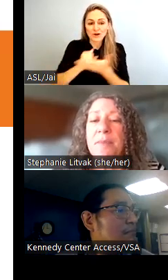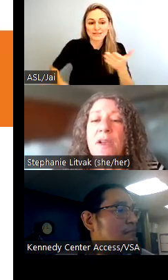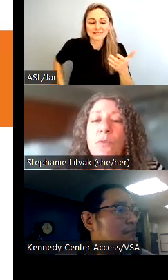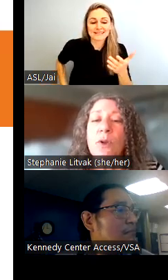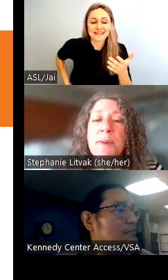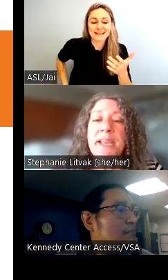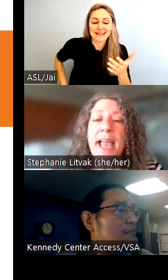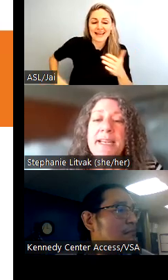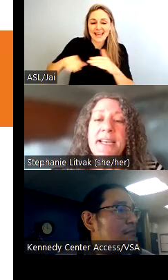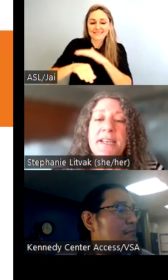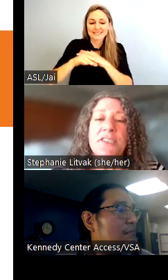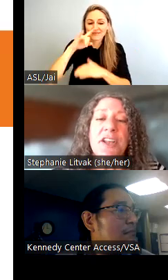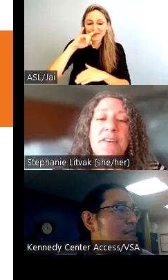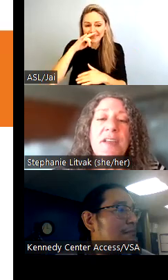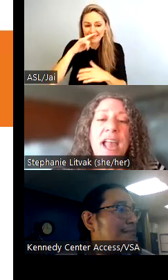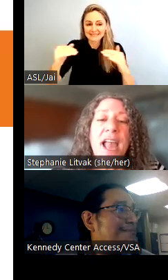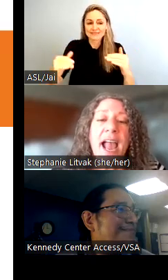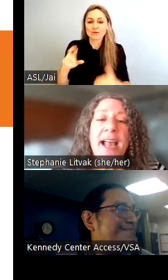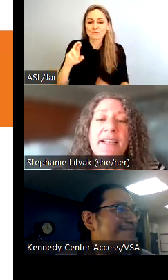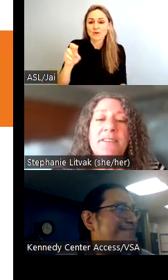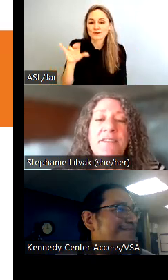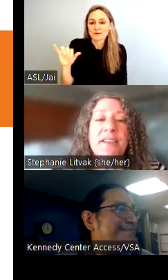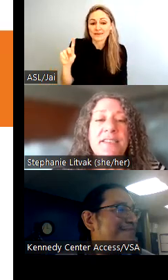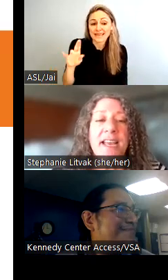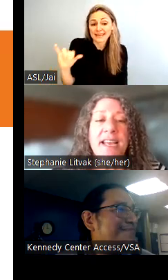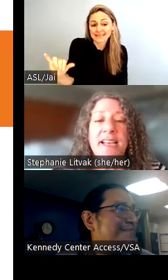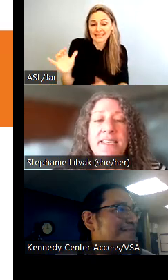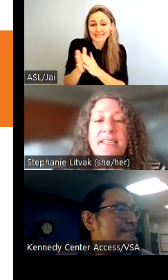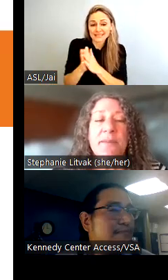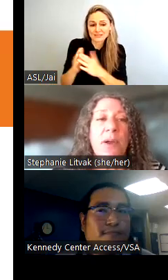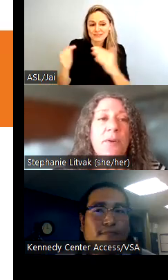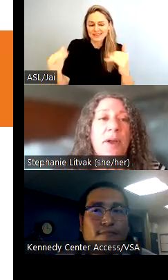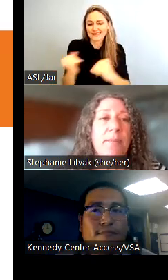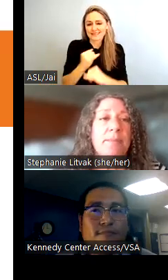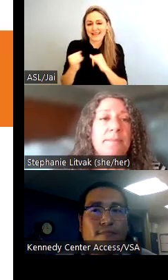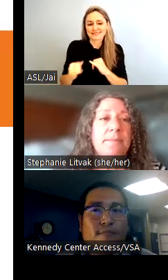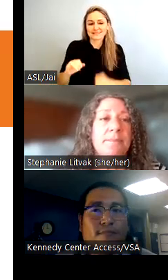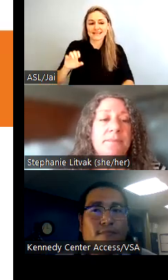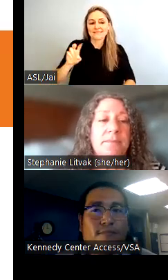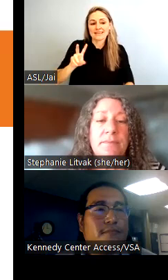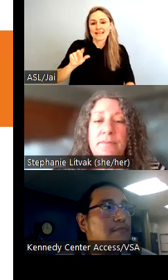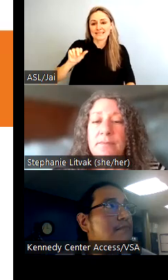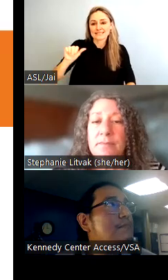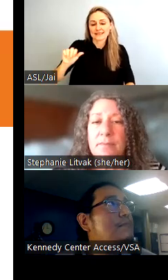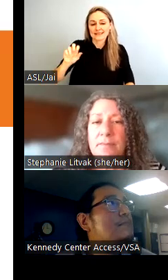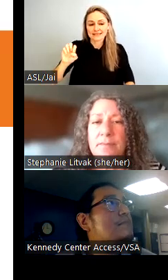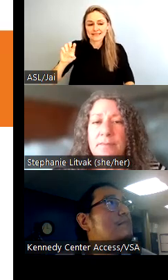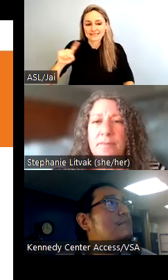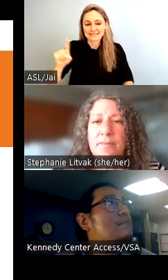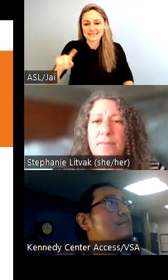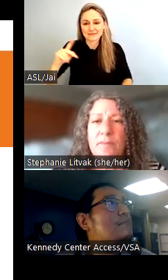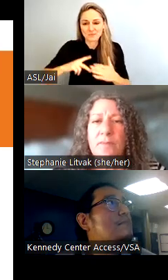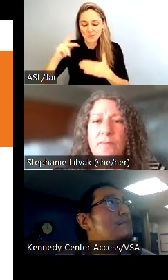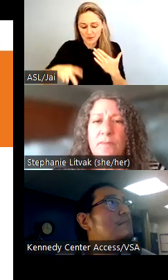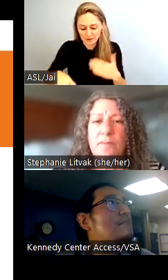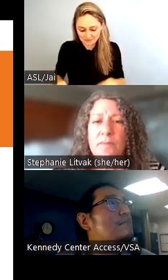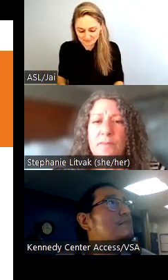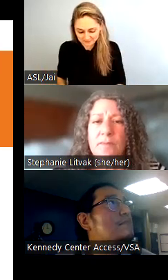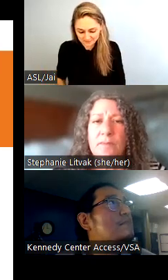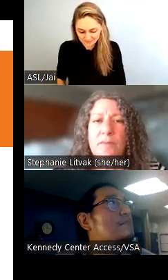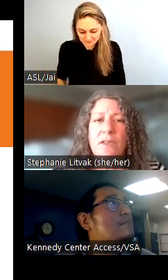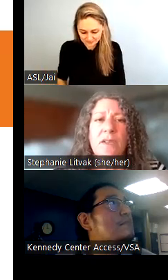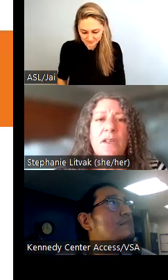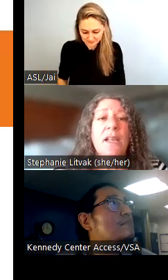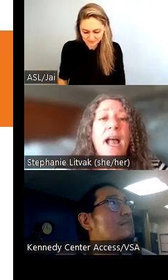Rosemary Kennedy Initiative and VSA EZ Program.